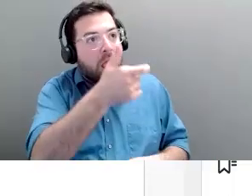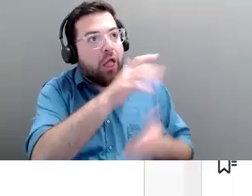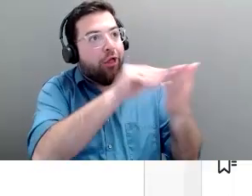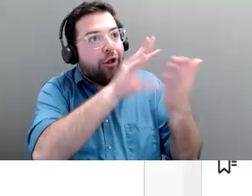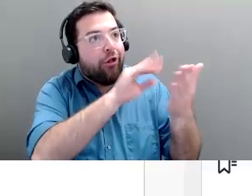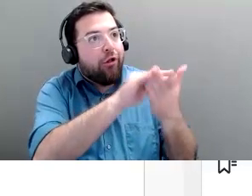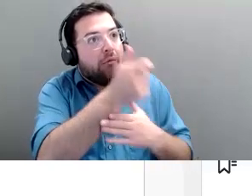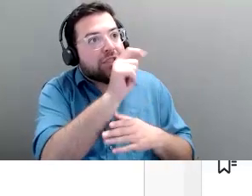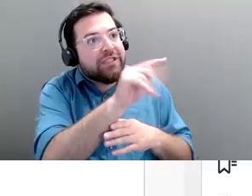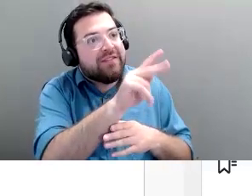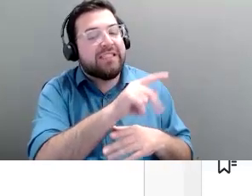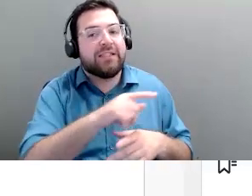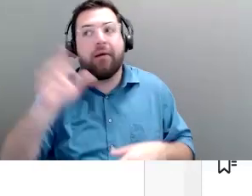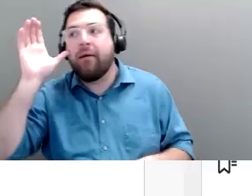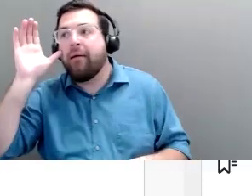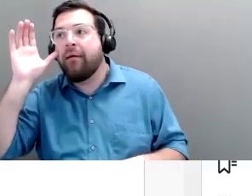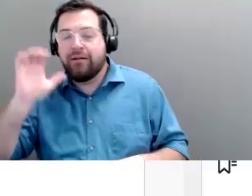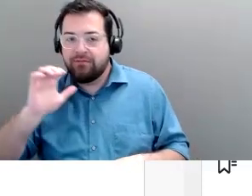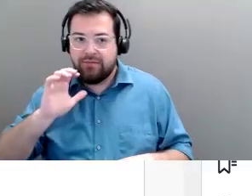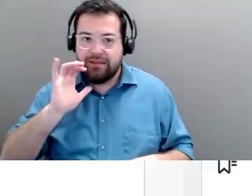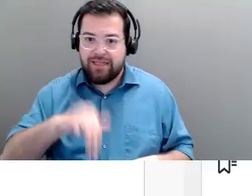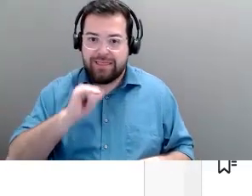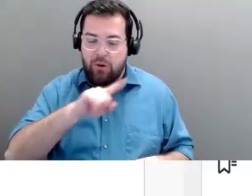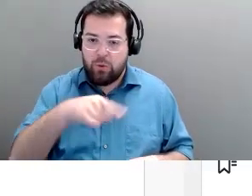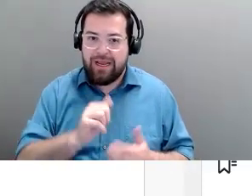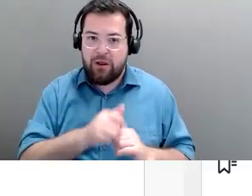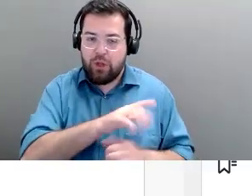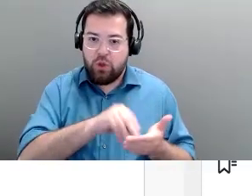And also, they don't